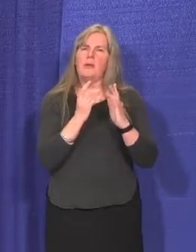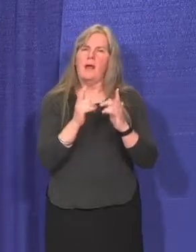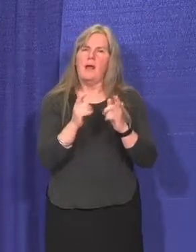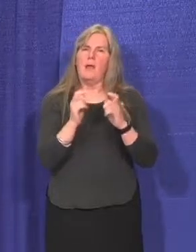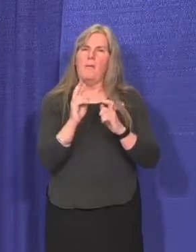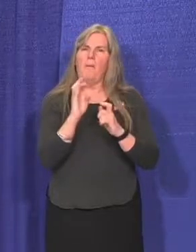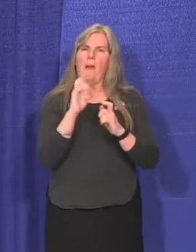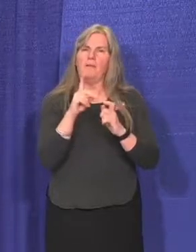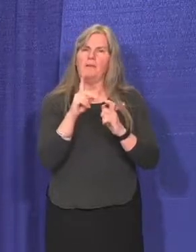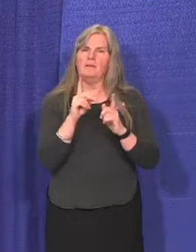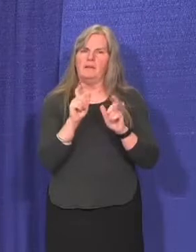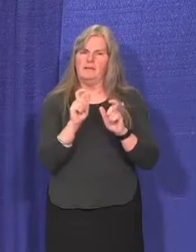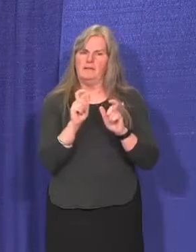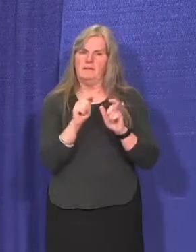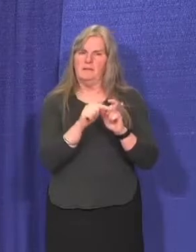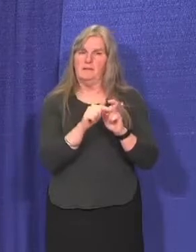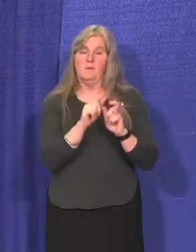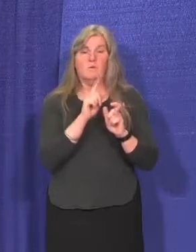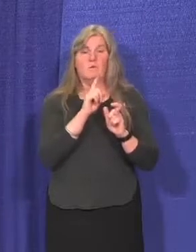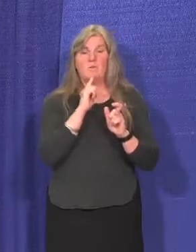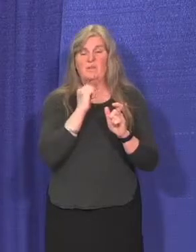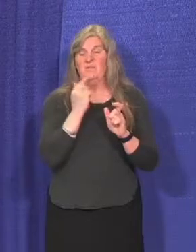tracing and we've done a great